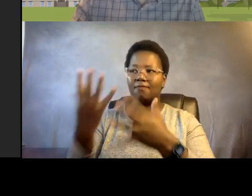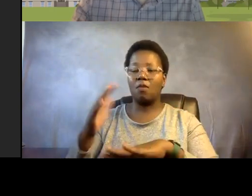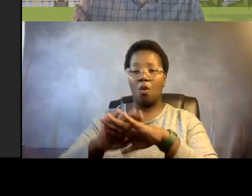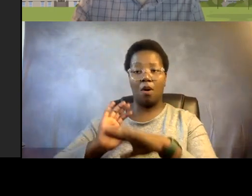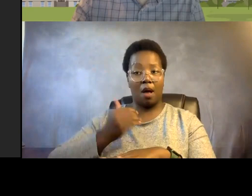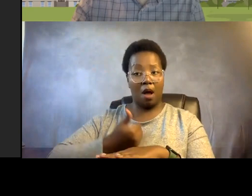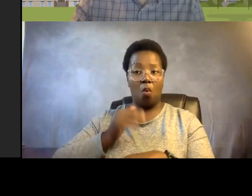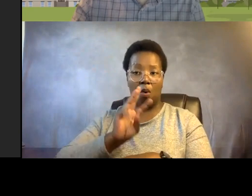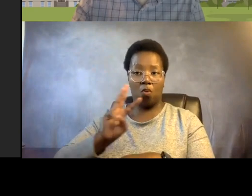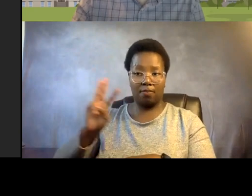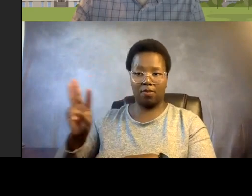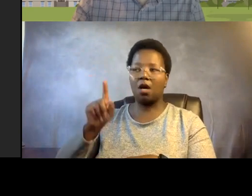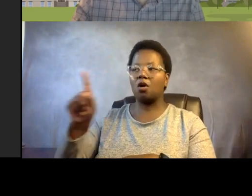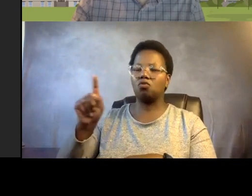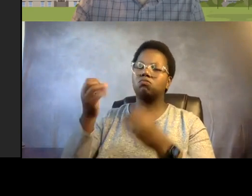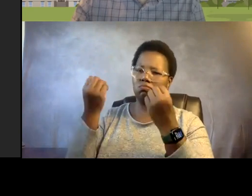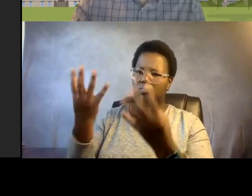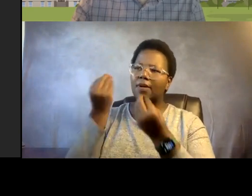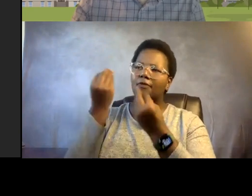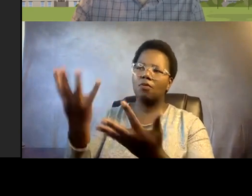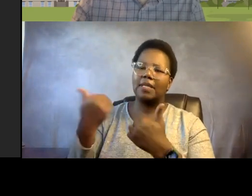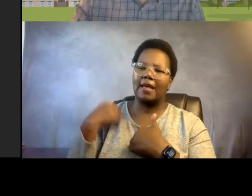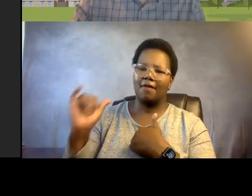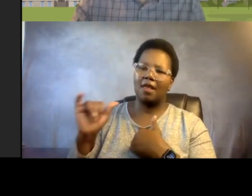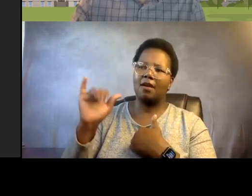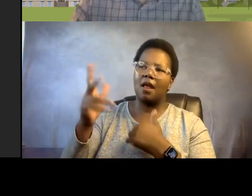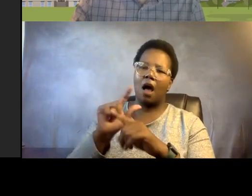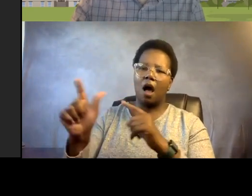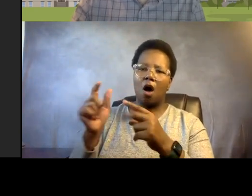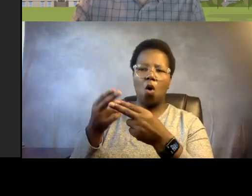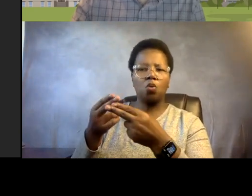that will get you started. It'll show you the primary screen reader shortcuts and how to use it,